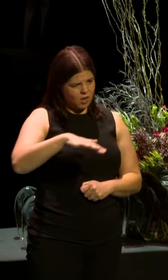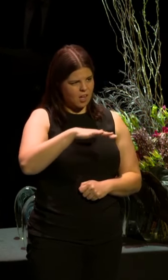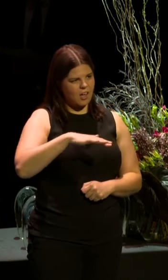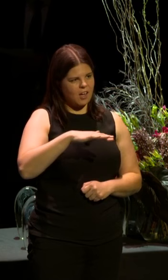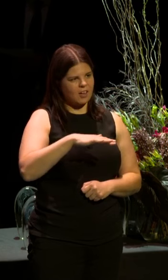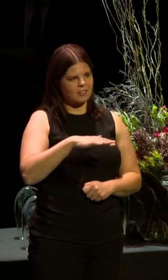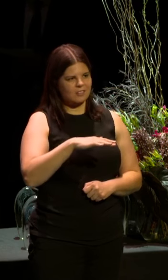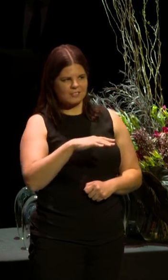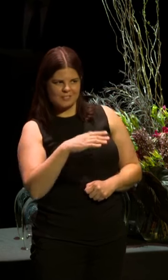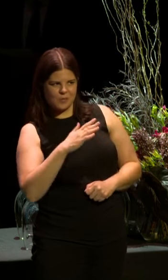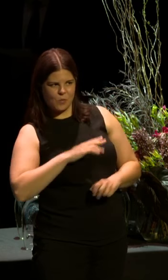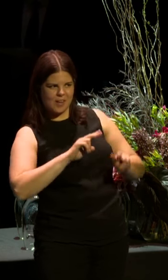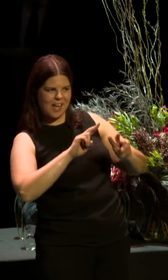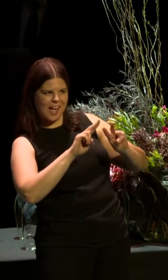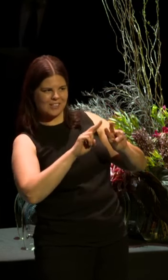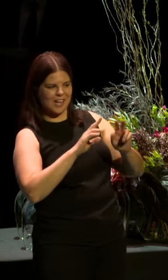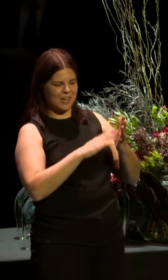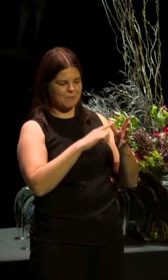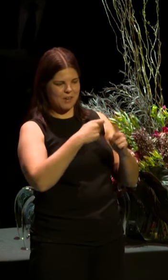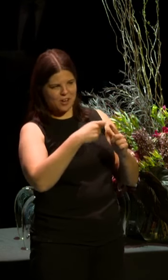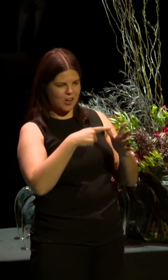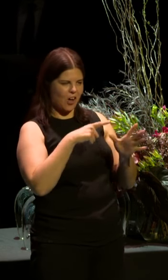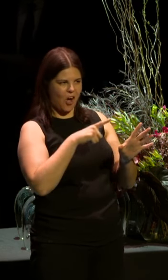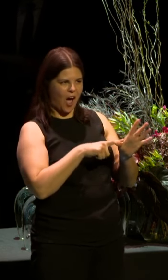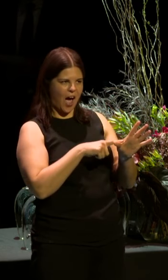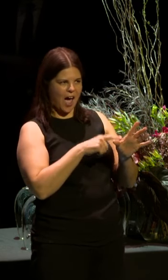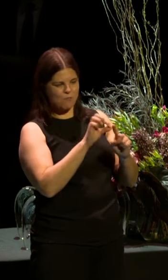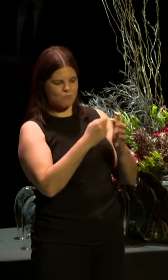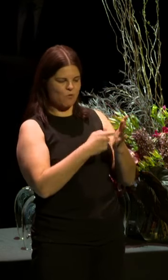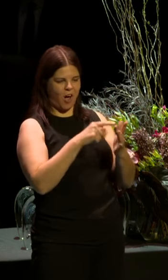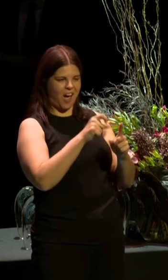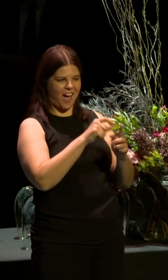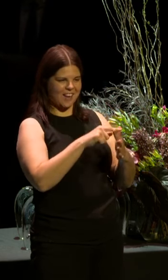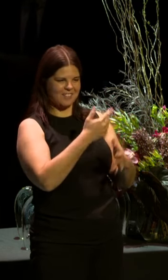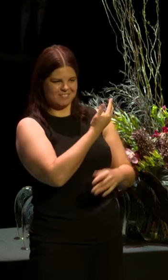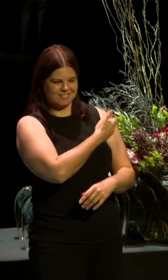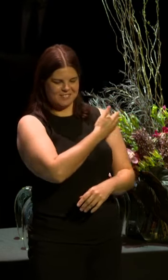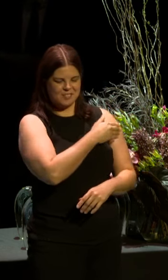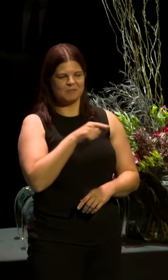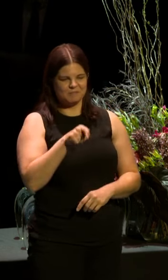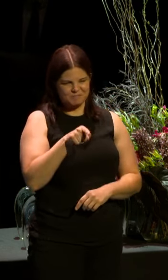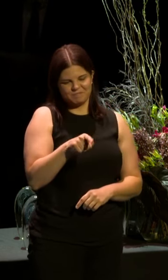Another round of applause. ..reminded me recently that every big city is made